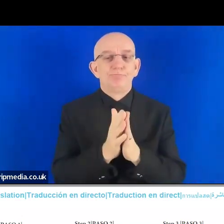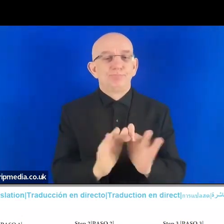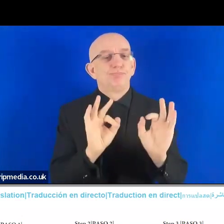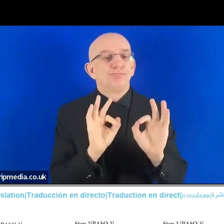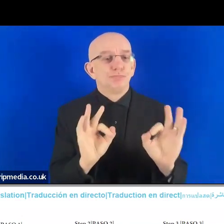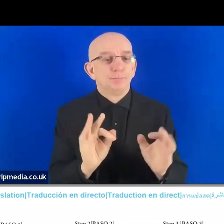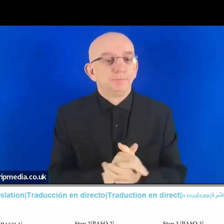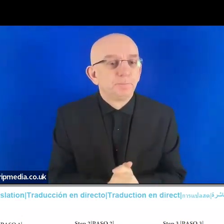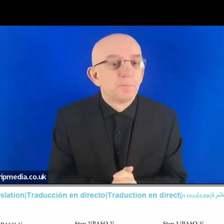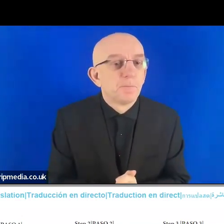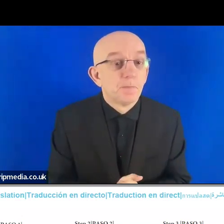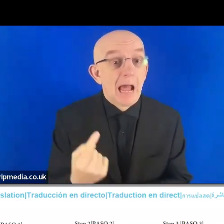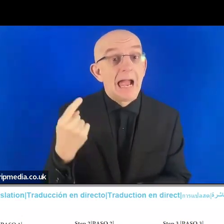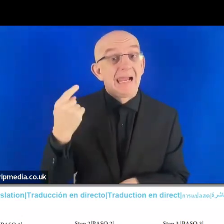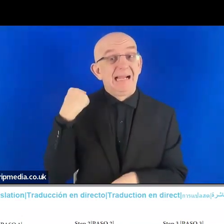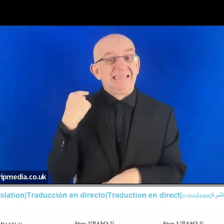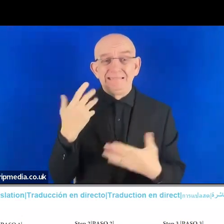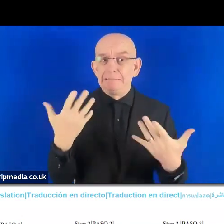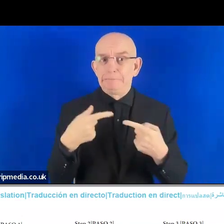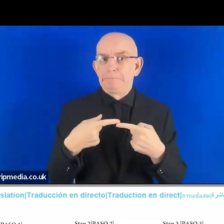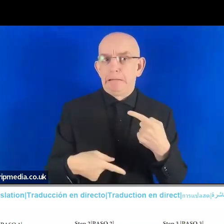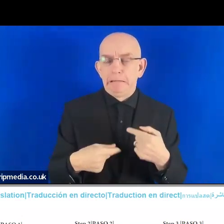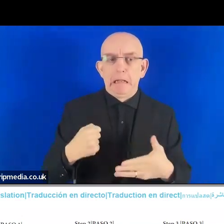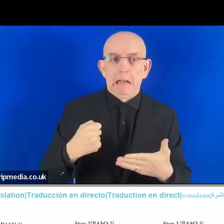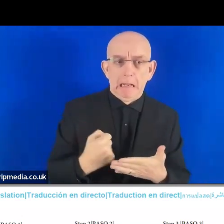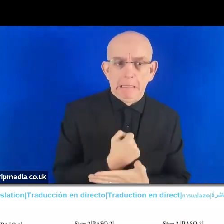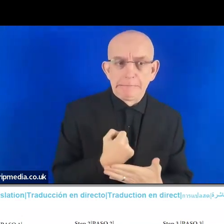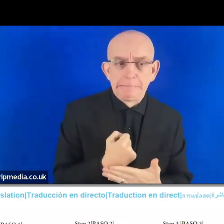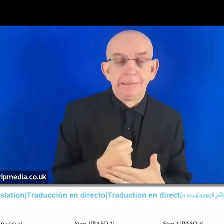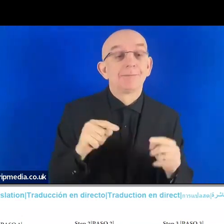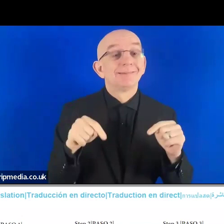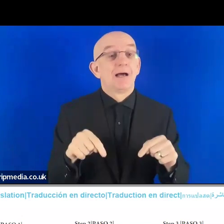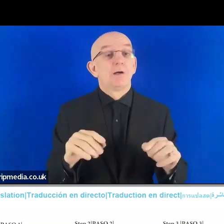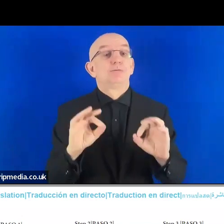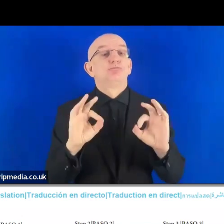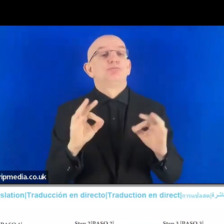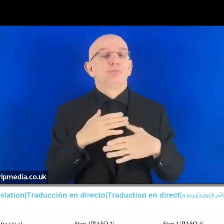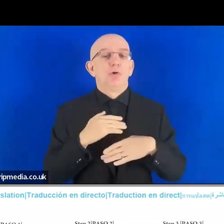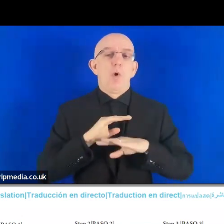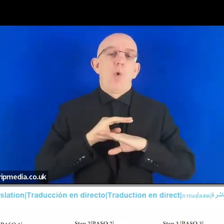So, This is so great. So we are going to do a small test now.